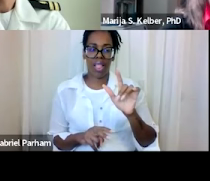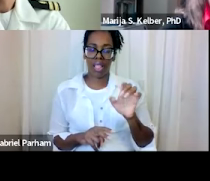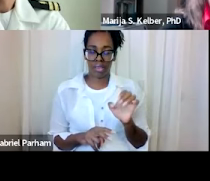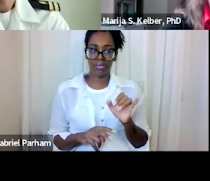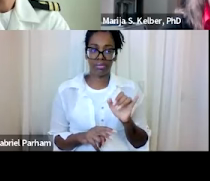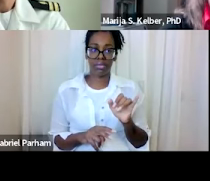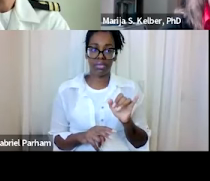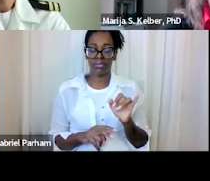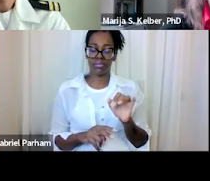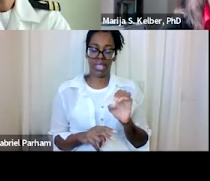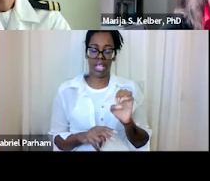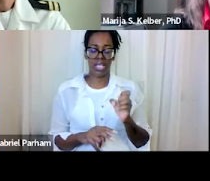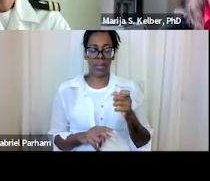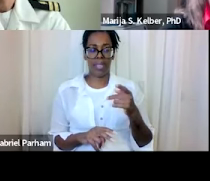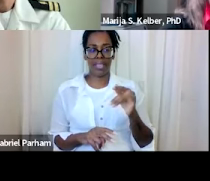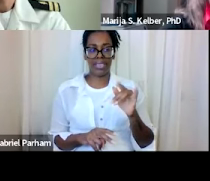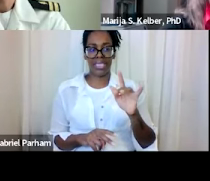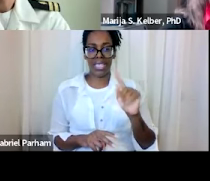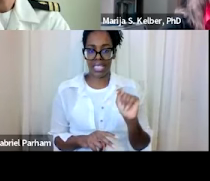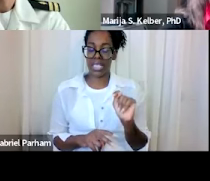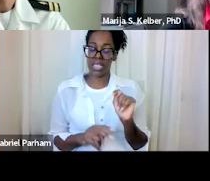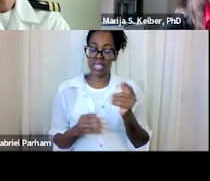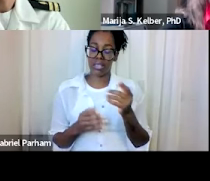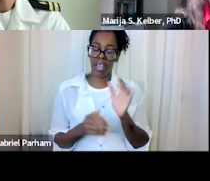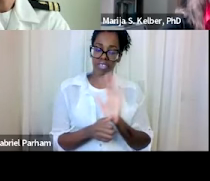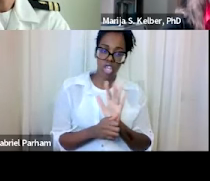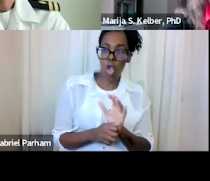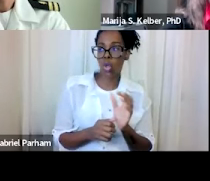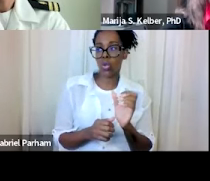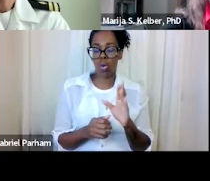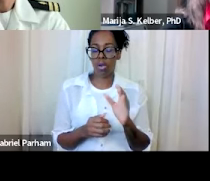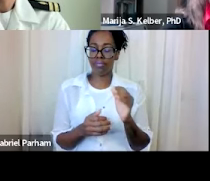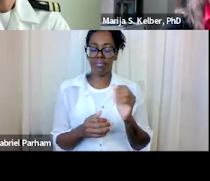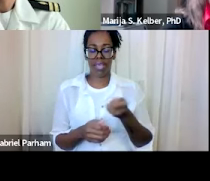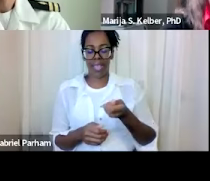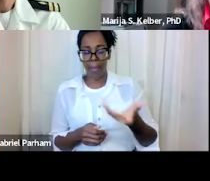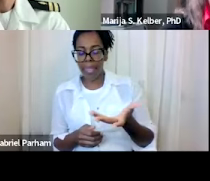The 2022 NSDUH study showed that veterans with an SUD,